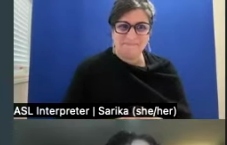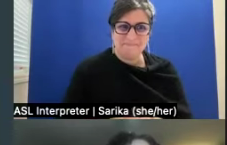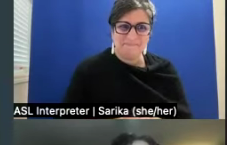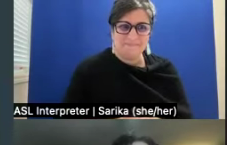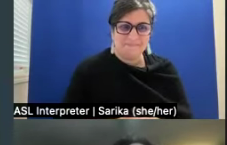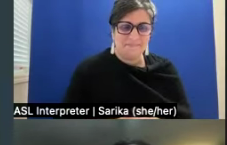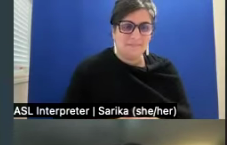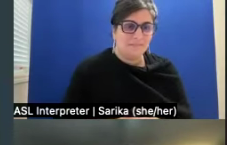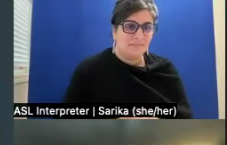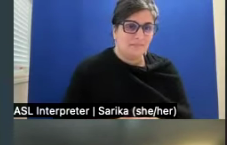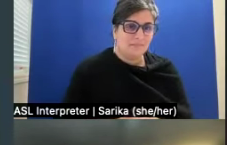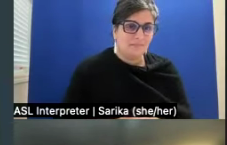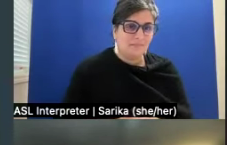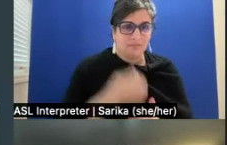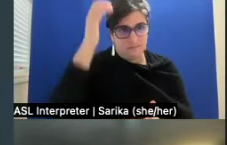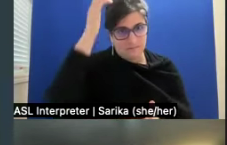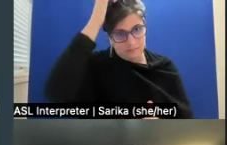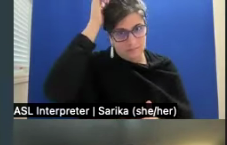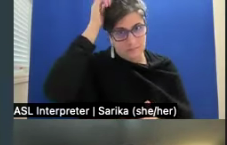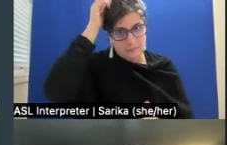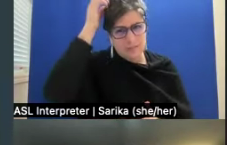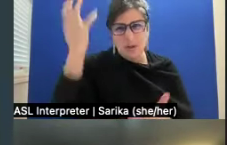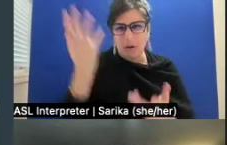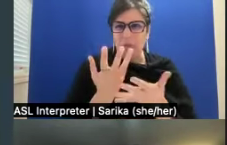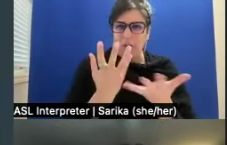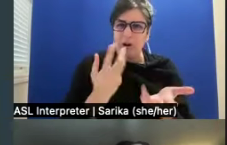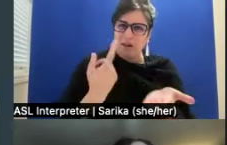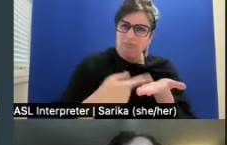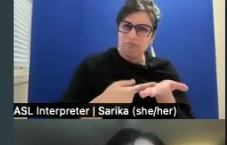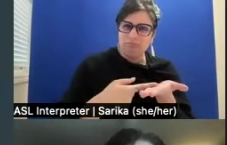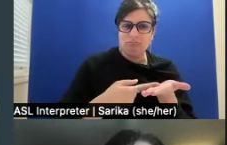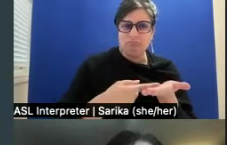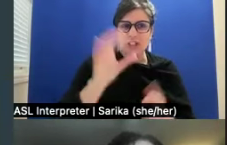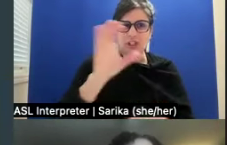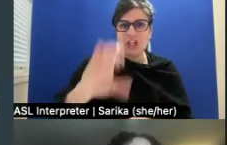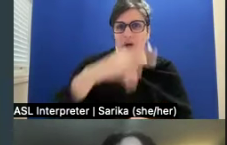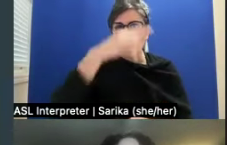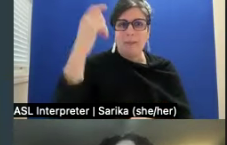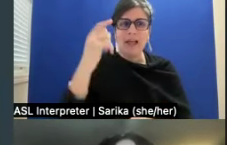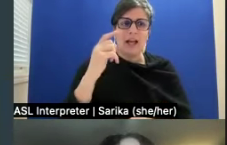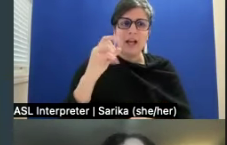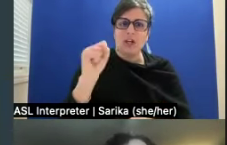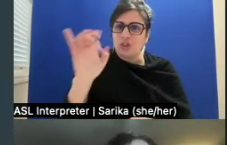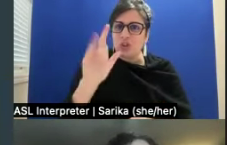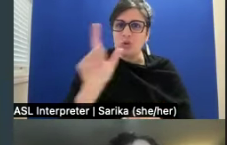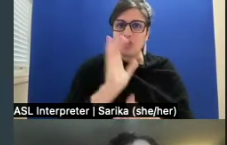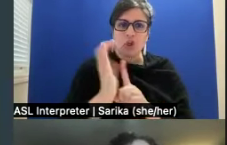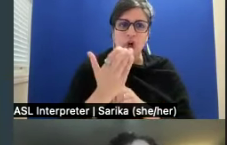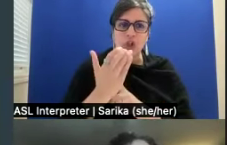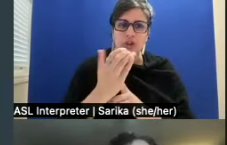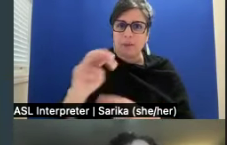So then I want to talk a little bit about, the Chicago black social culture map. So this particular work,